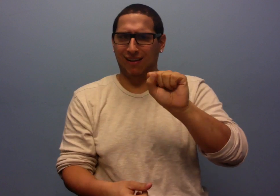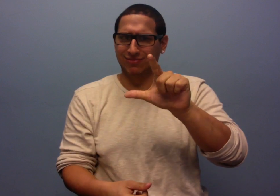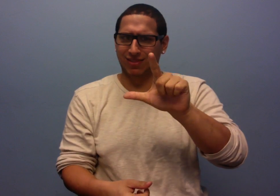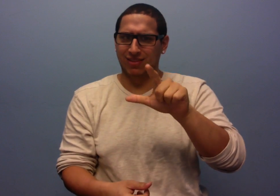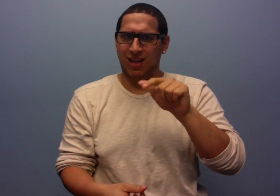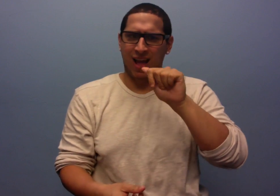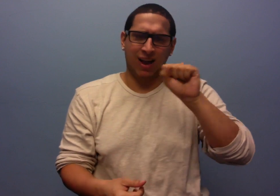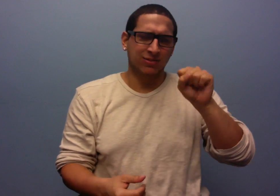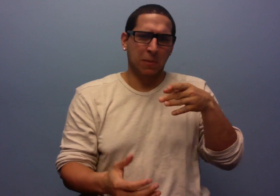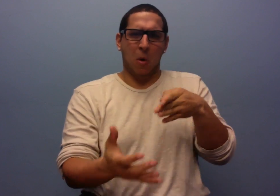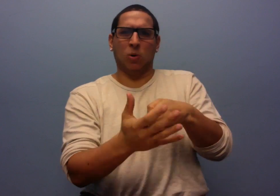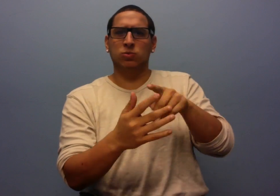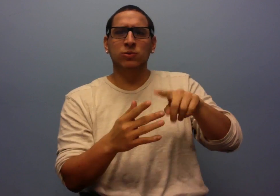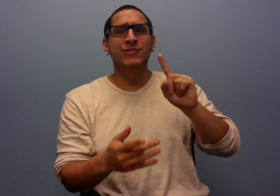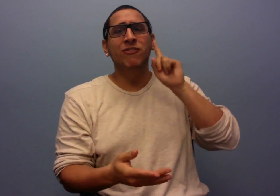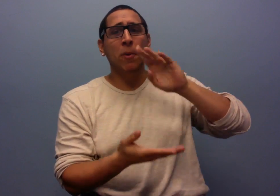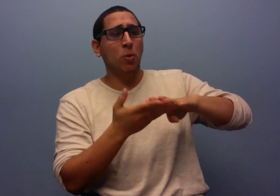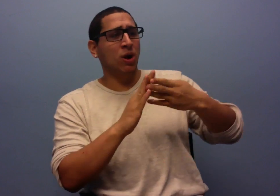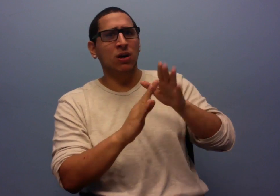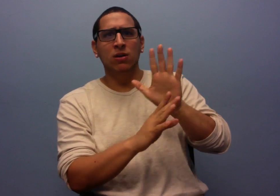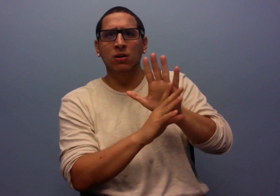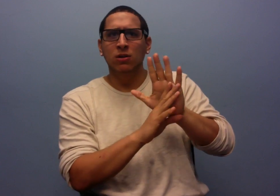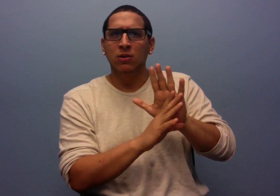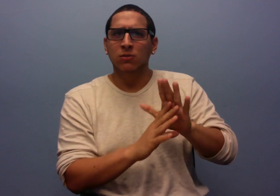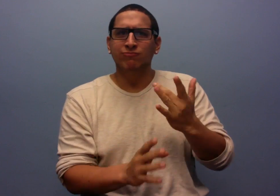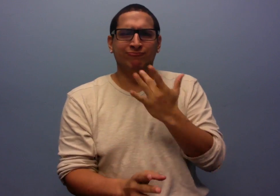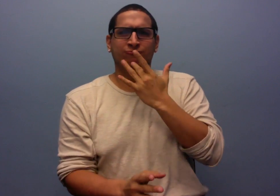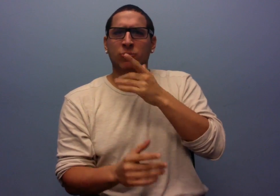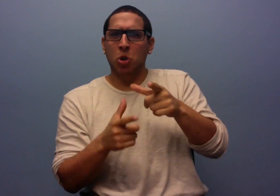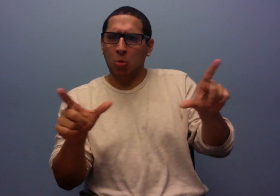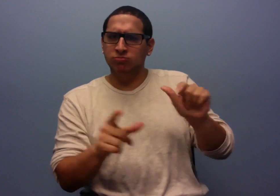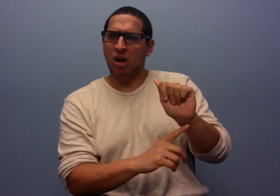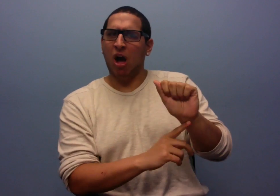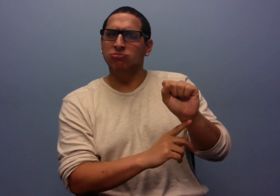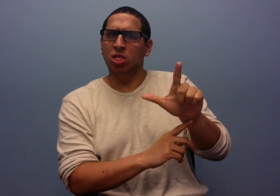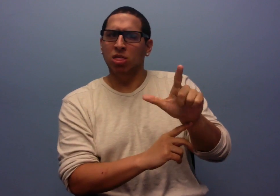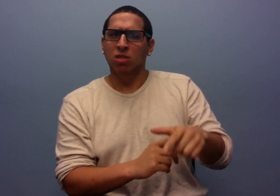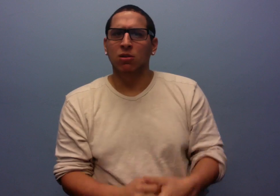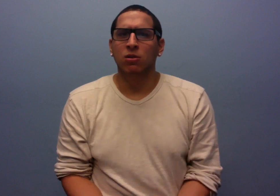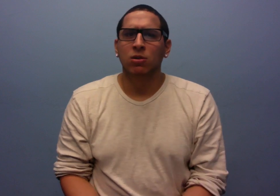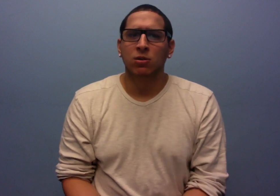as opposed to the Deaf community’s preferred language, American Sign Language.